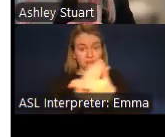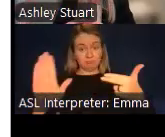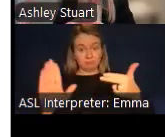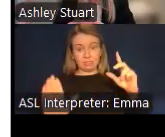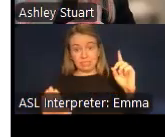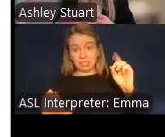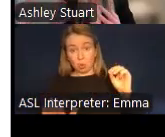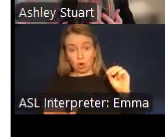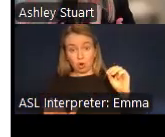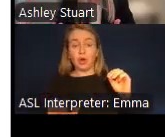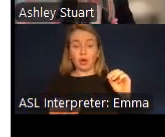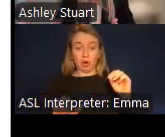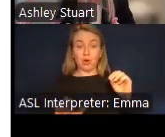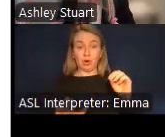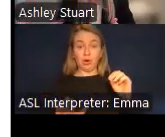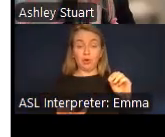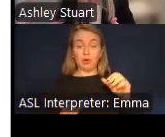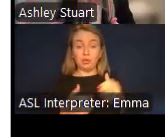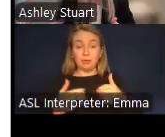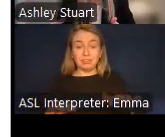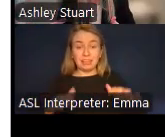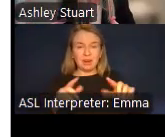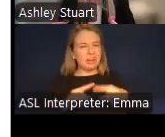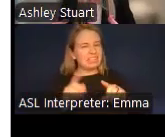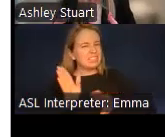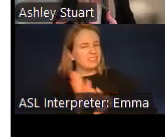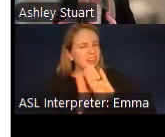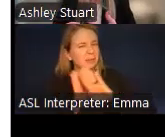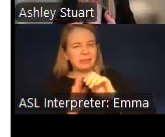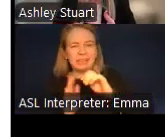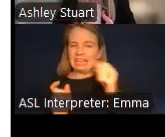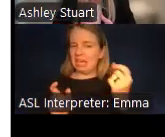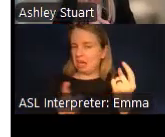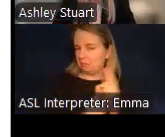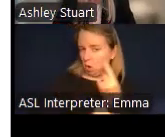when it's developmentally inappropriate, as well as When